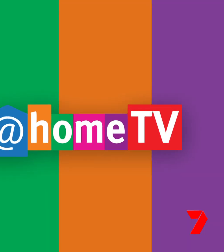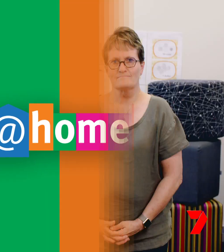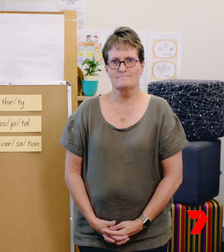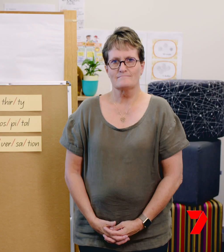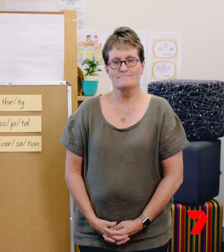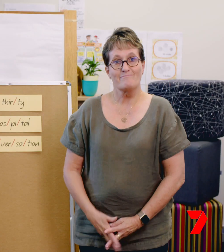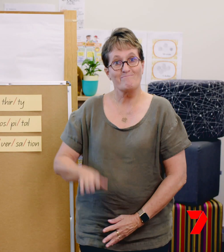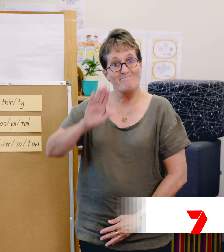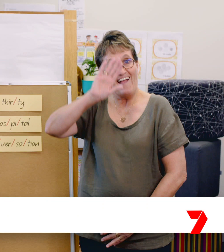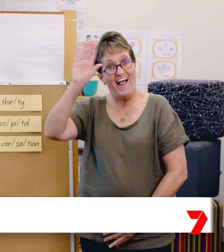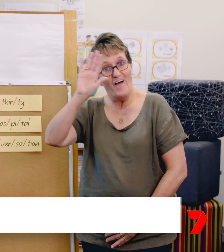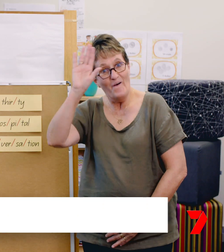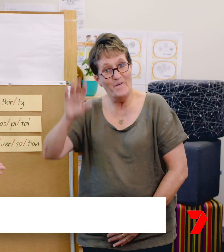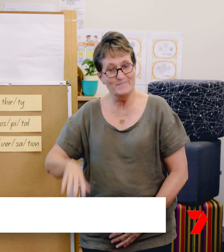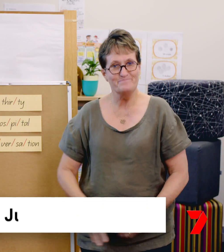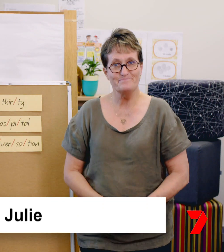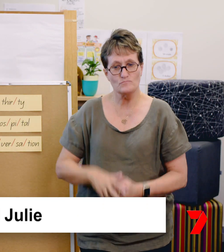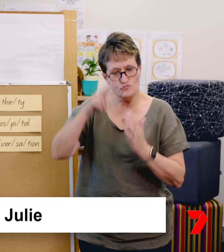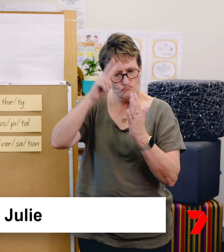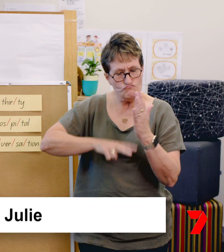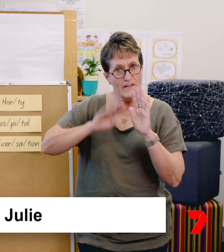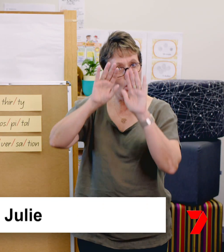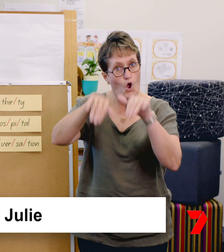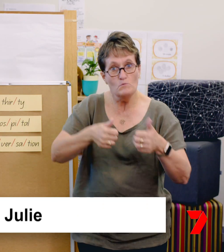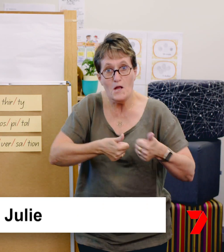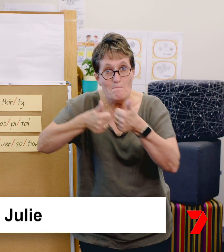Hello! How's your reading at home going?